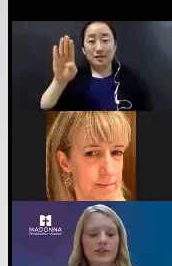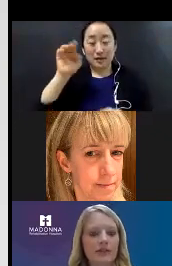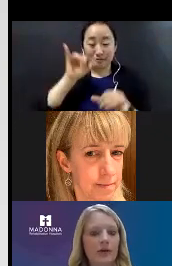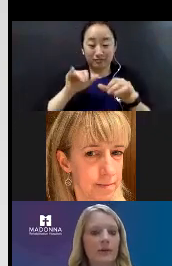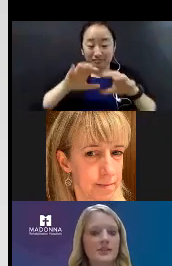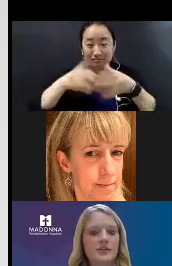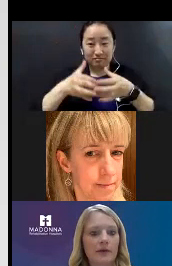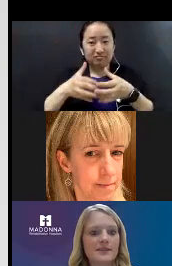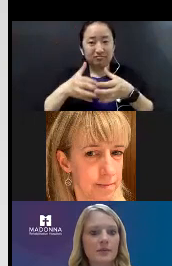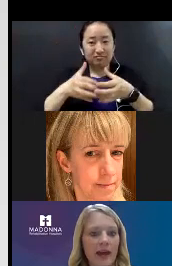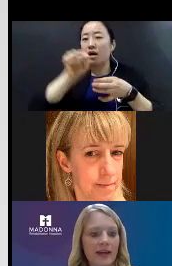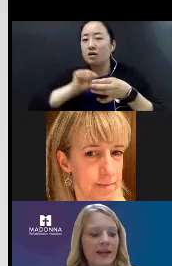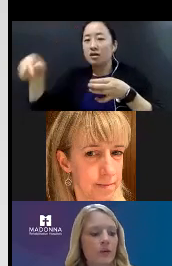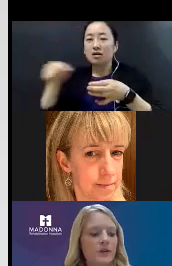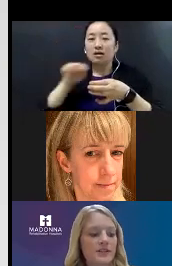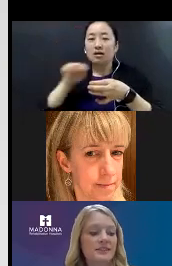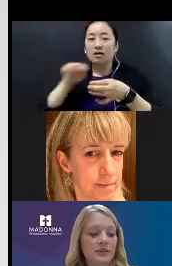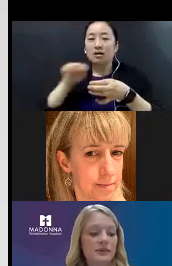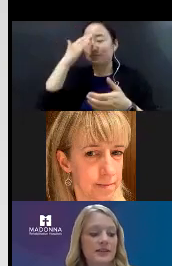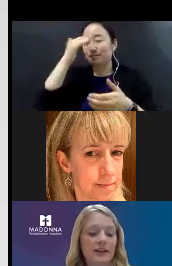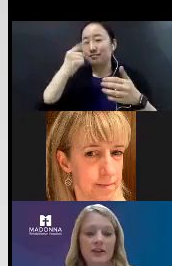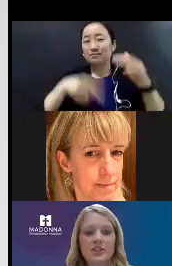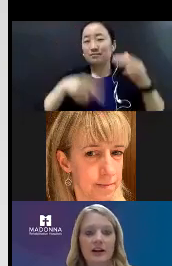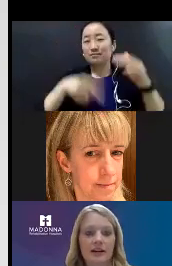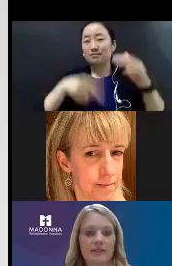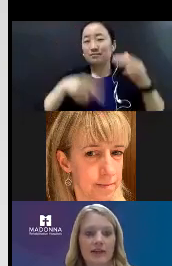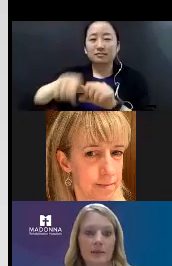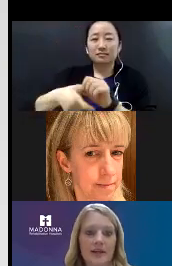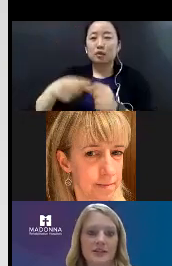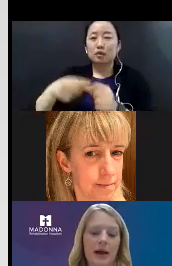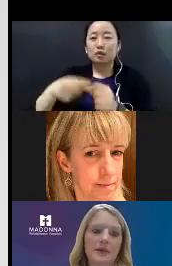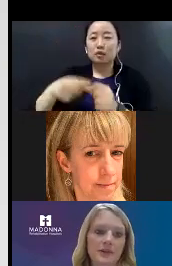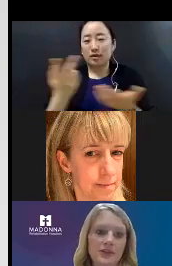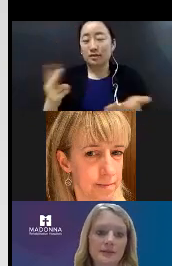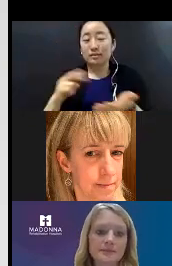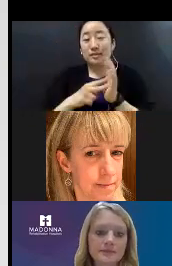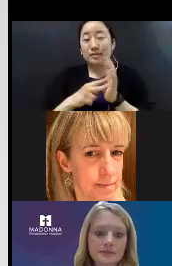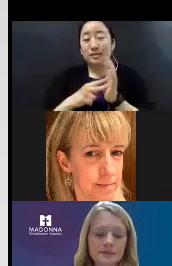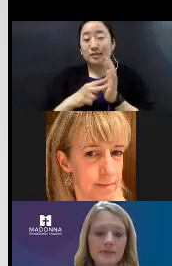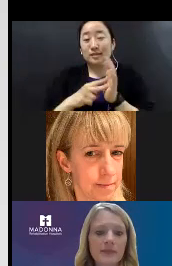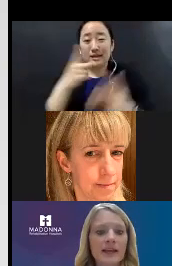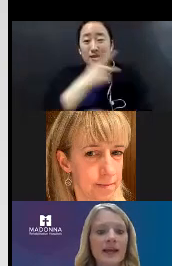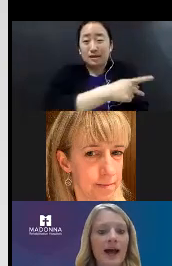TRAVEL ONLY TWO HOURS AWAY WHICH EXCLUDES A GOOD CHUNK OF OUR PATIENT POPULATION.